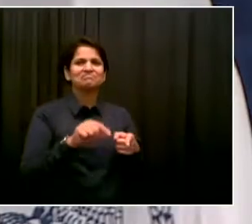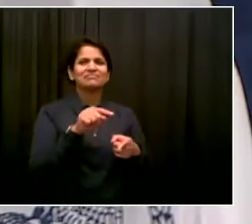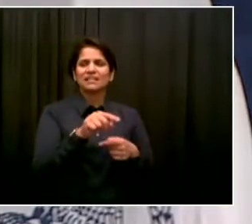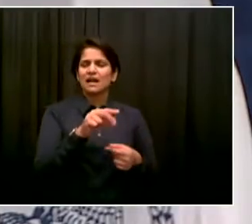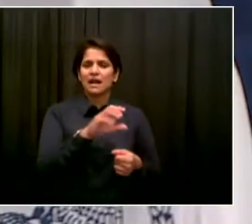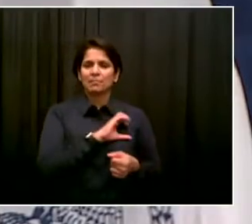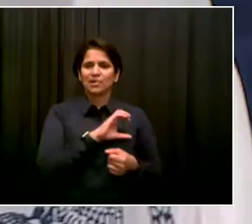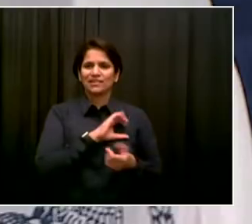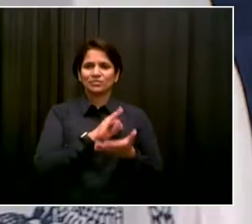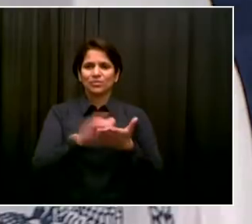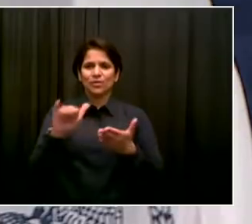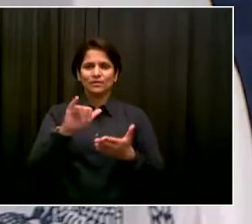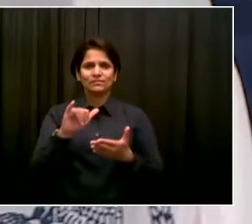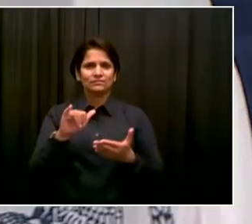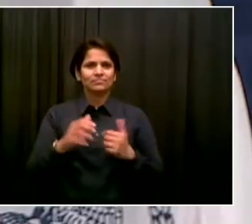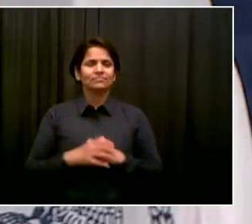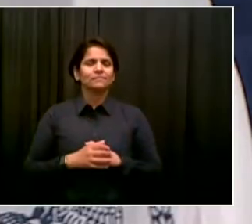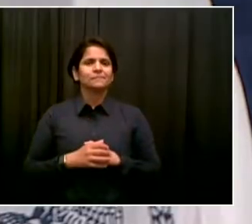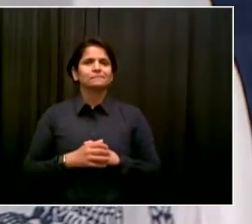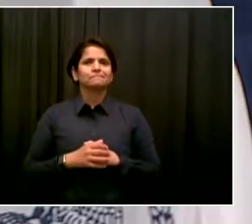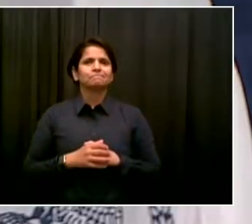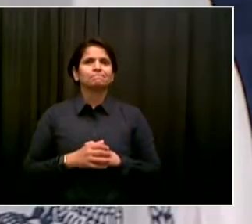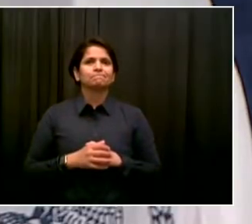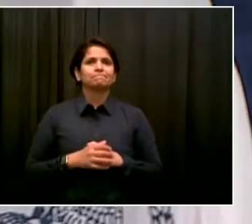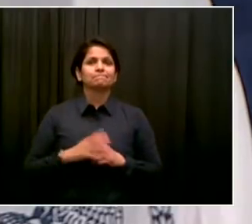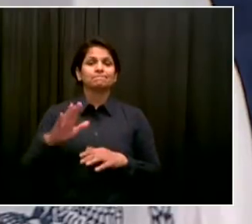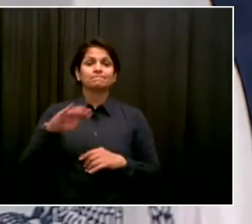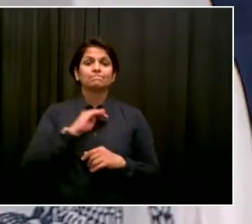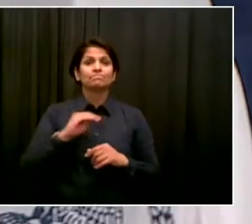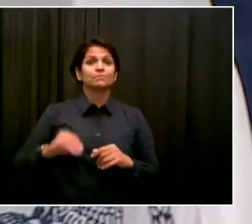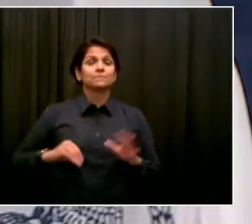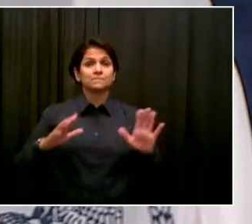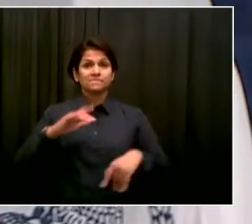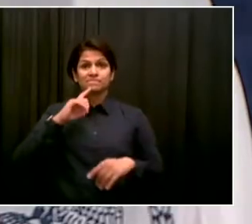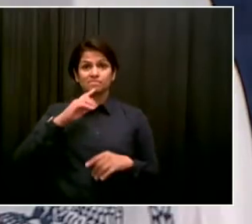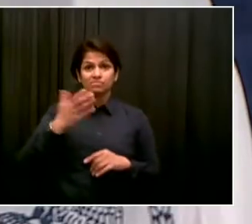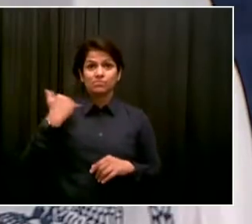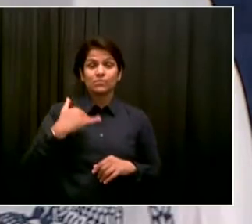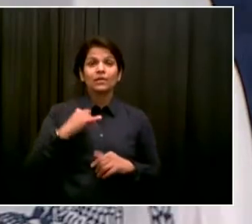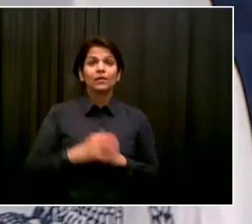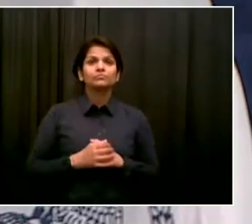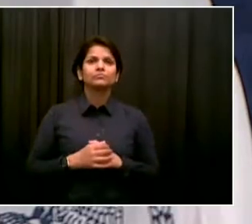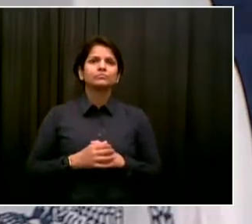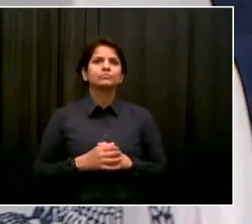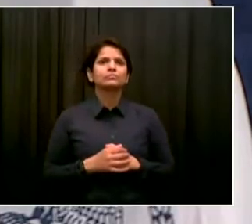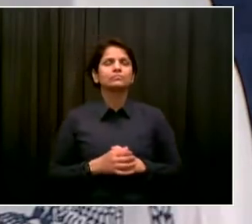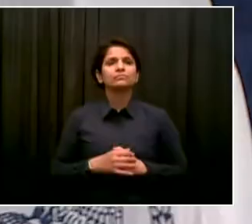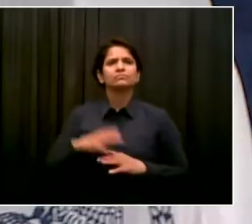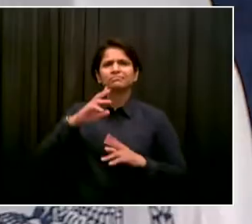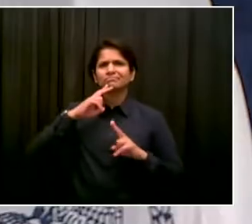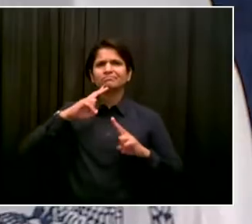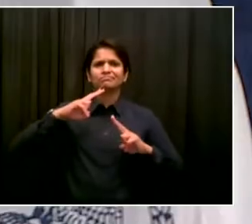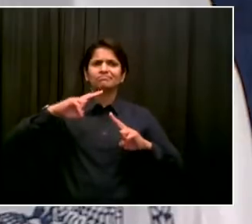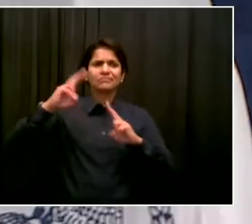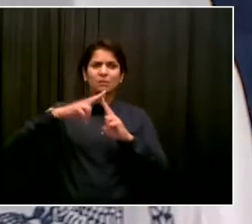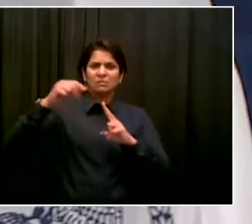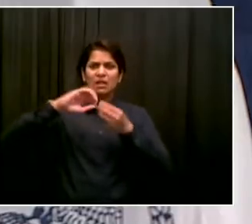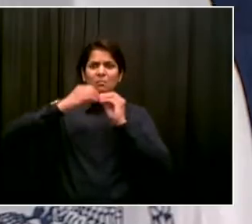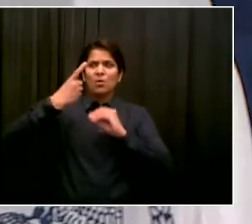CAN YOU EXPLAIN THAT? THAT'S A GOOD